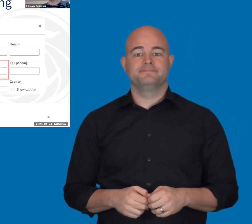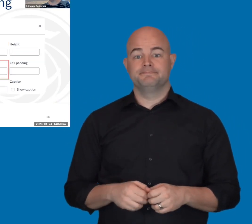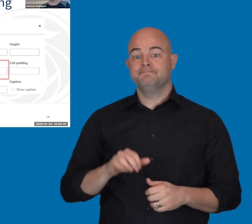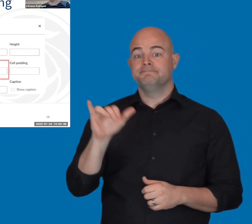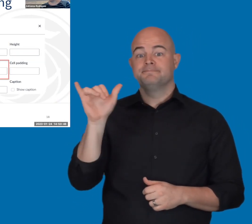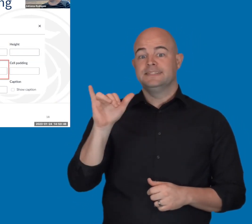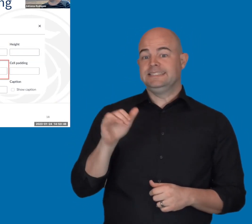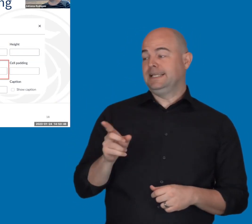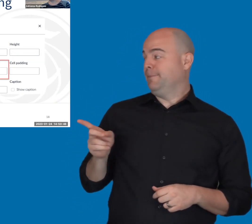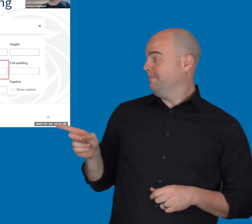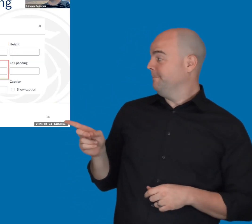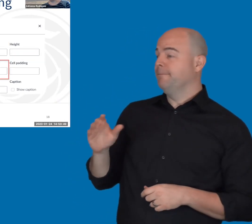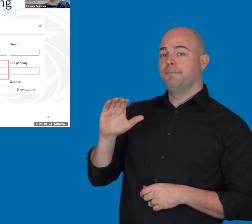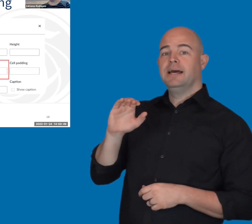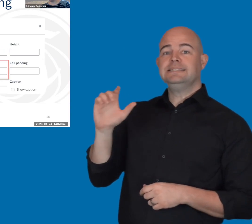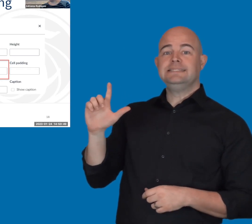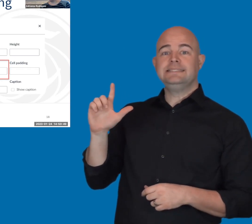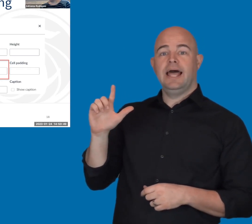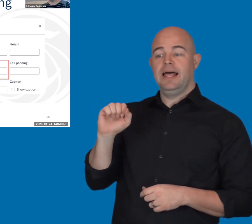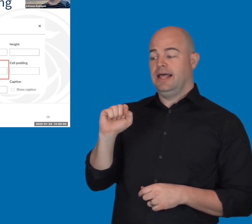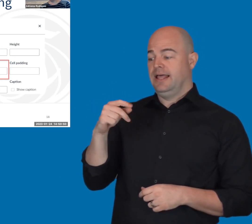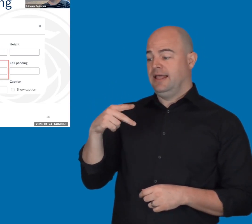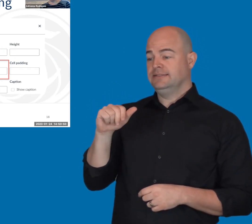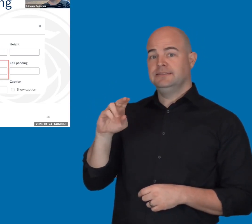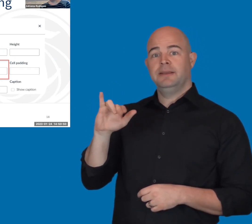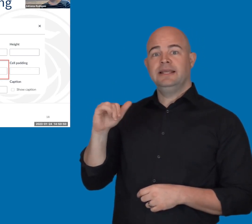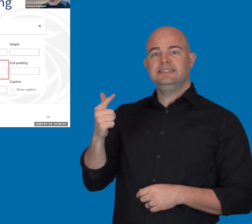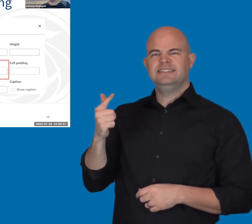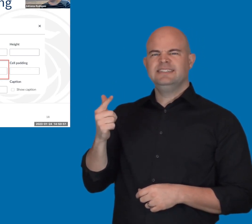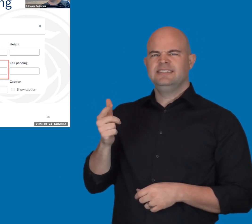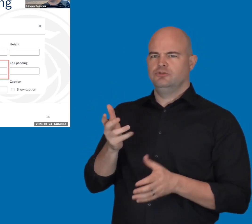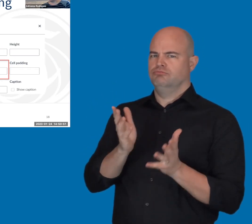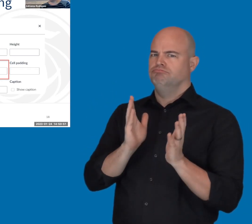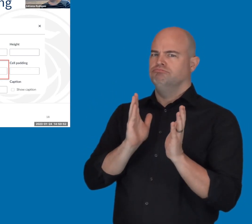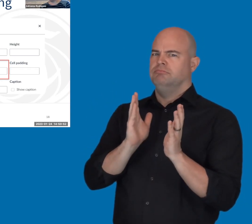Same with cell spacing. We recommend just leaving it blank.